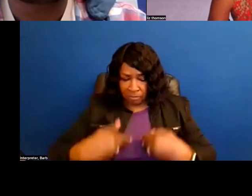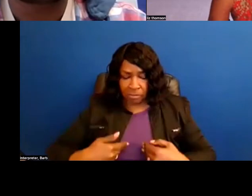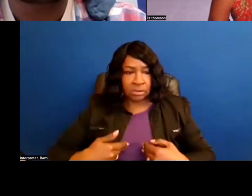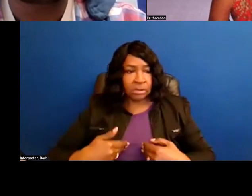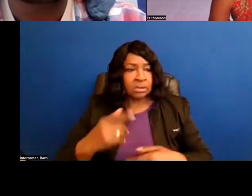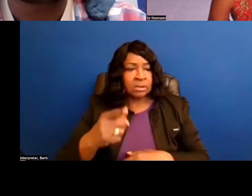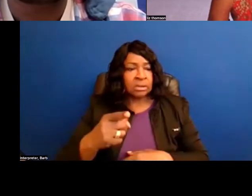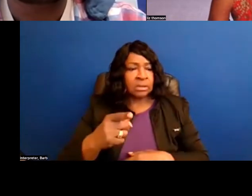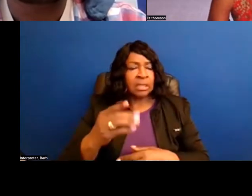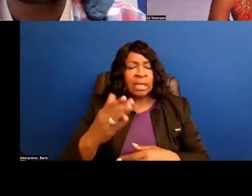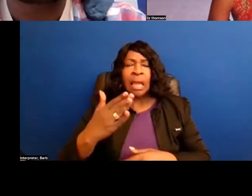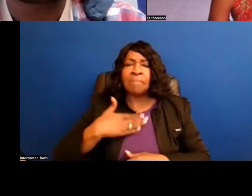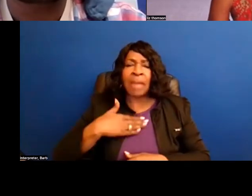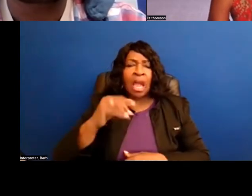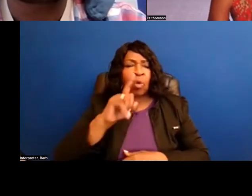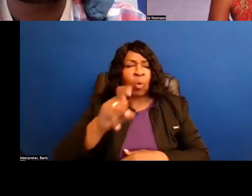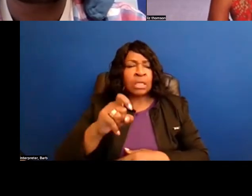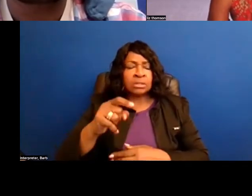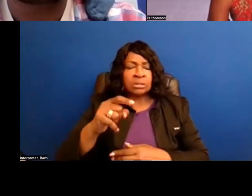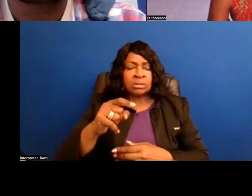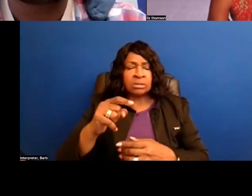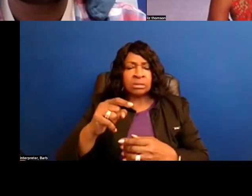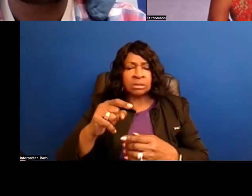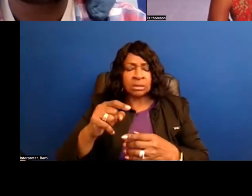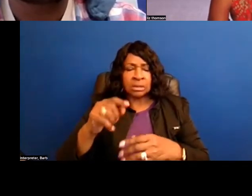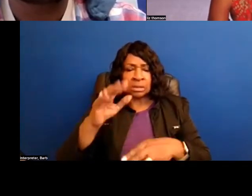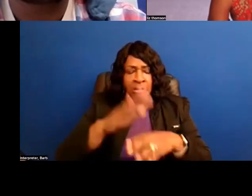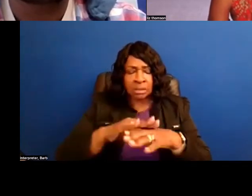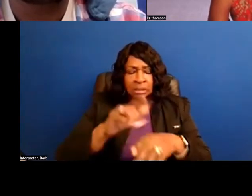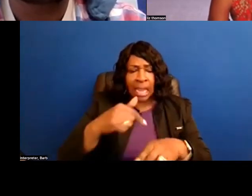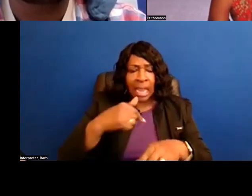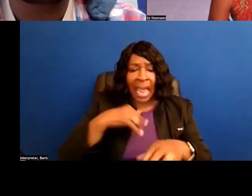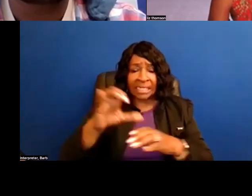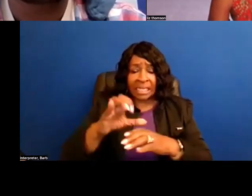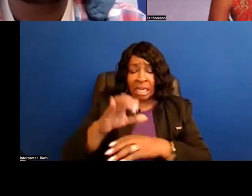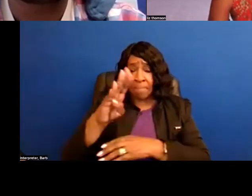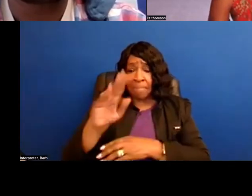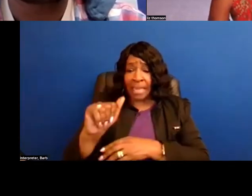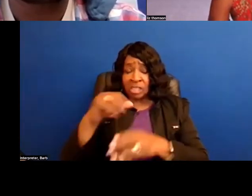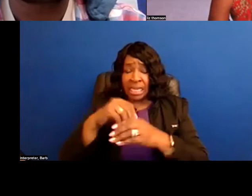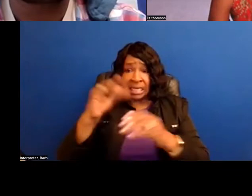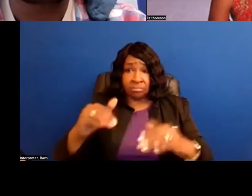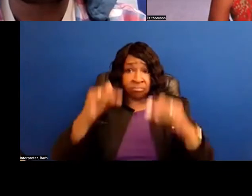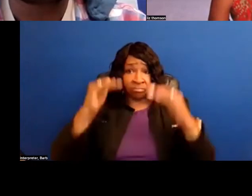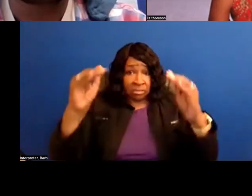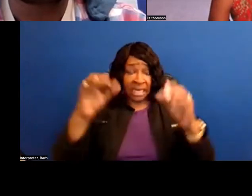What my question centers around, I did a master's in higher education and I wrote my master's thesis